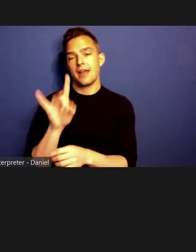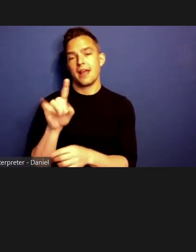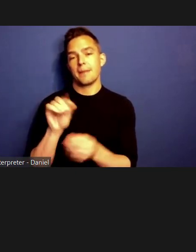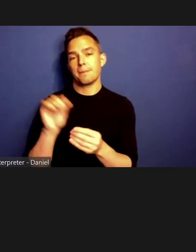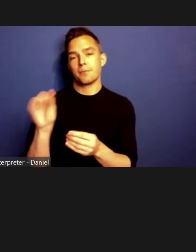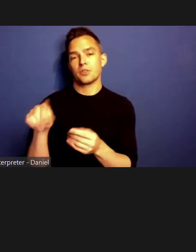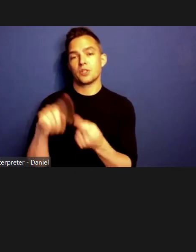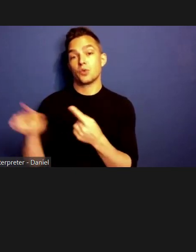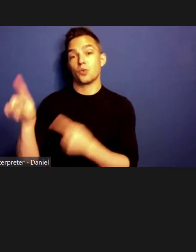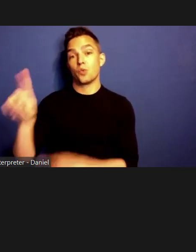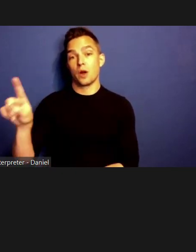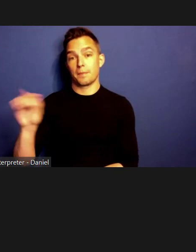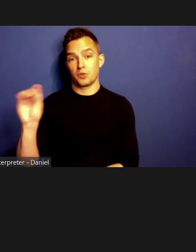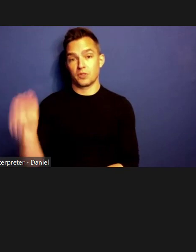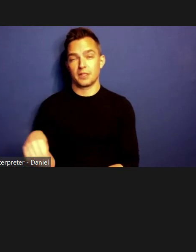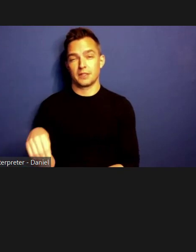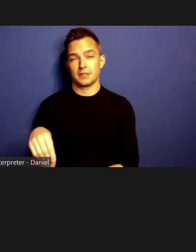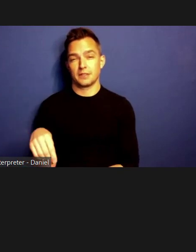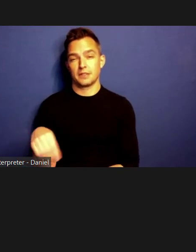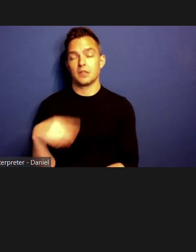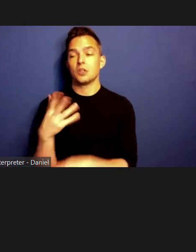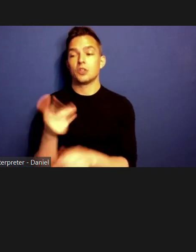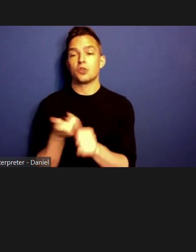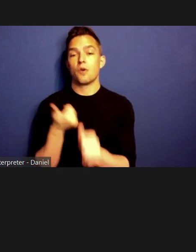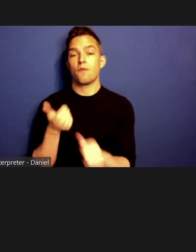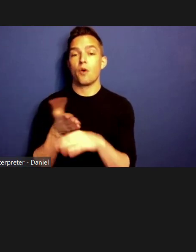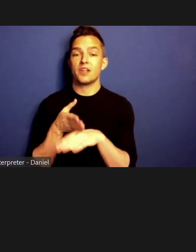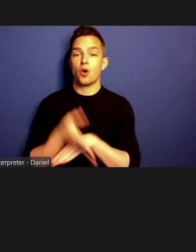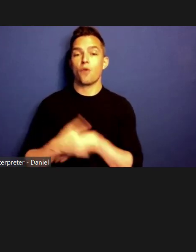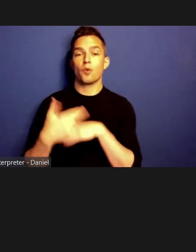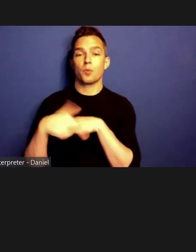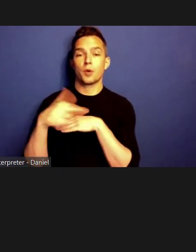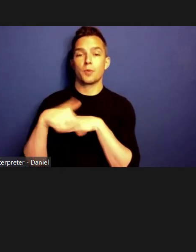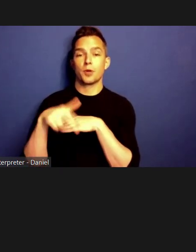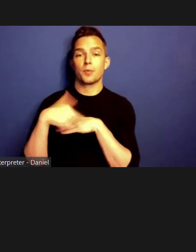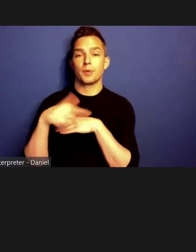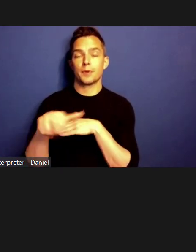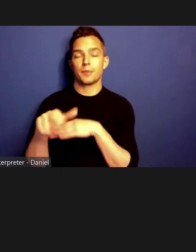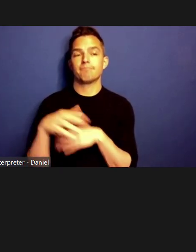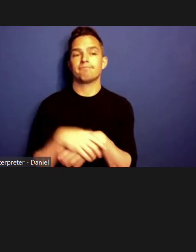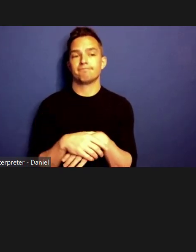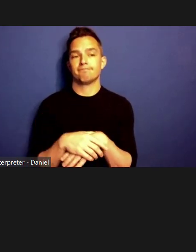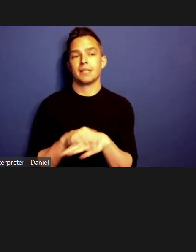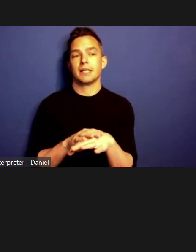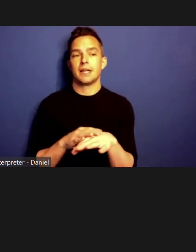from 8% to 1%, so to avoid over referral and cost and issues with,